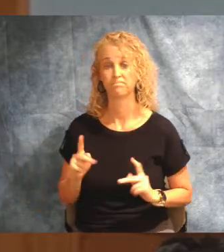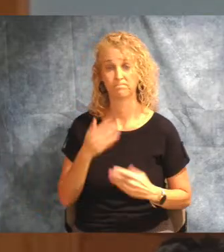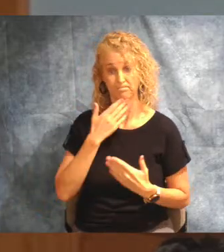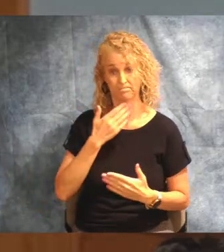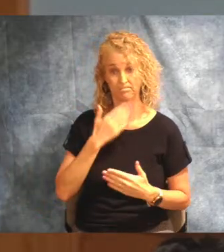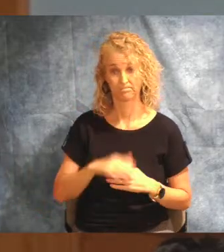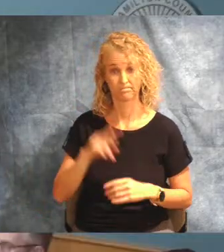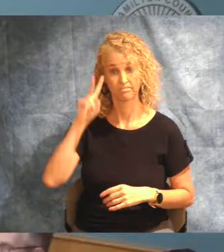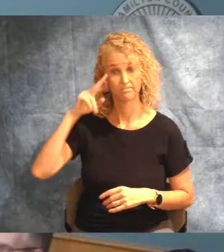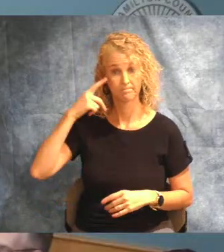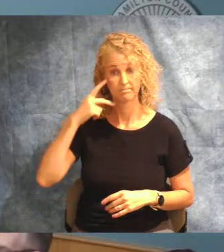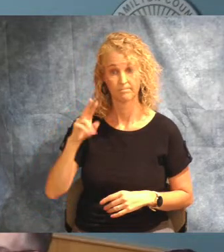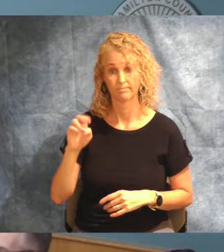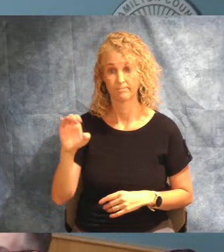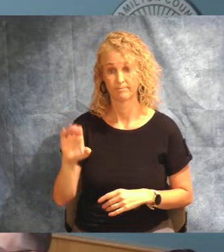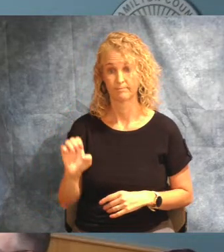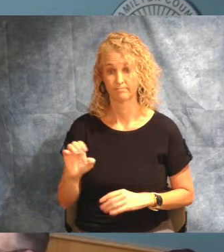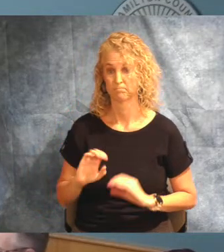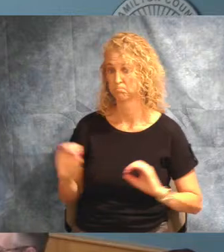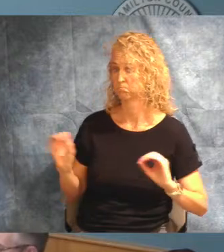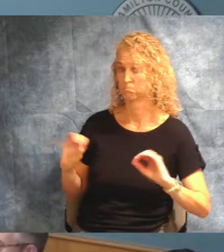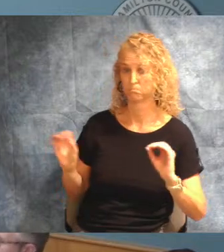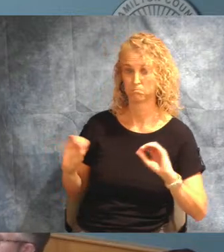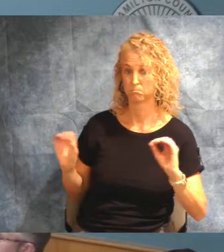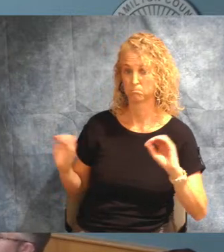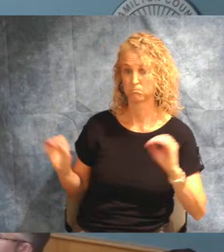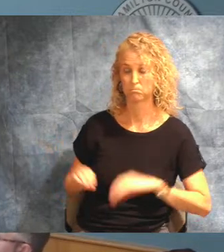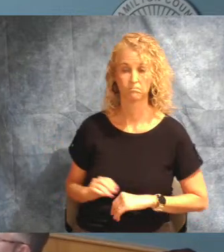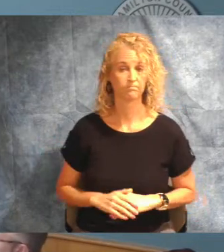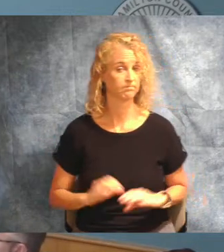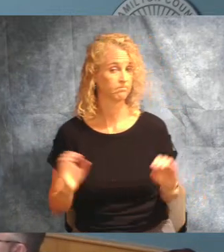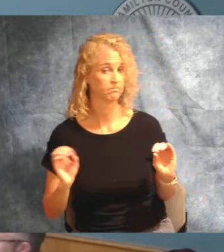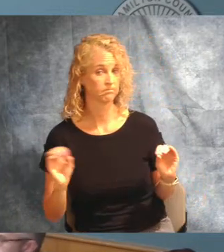Vice President Reece. no questions at this. Commissioner Driehaus. No question. Okay.